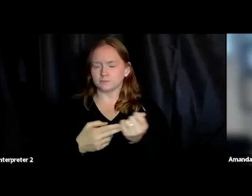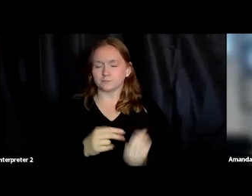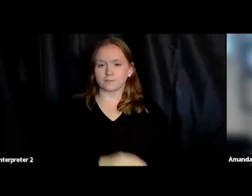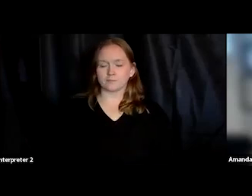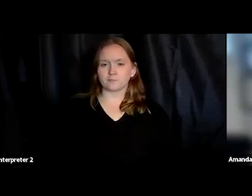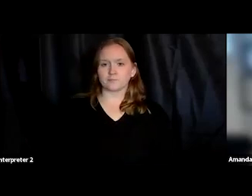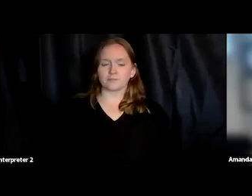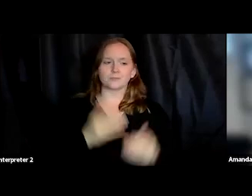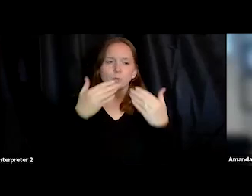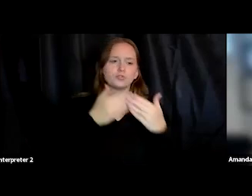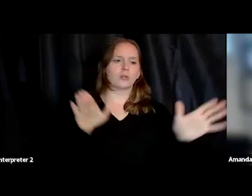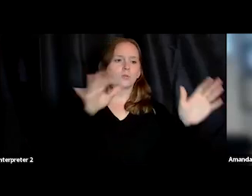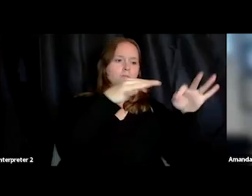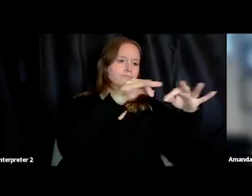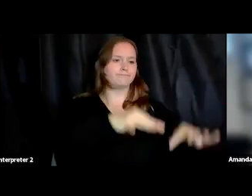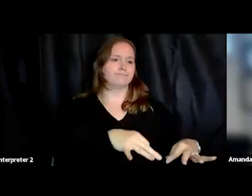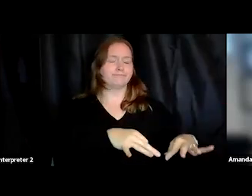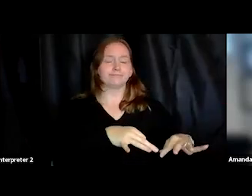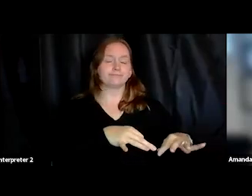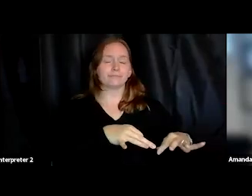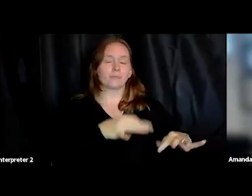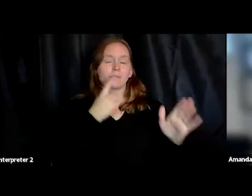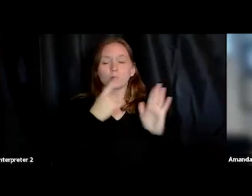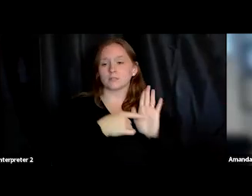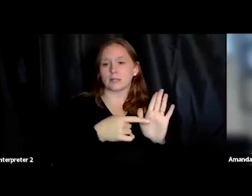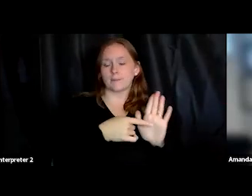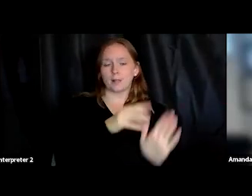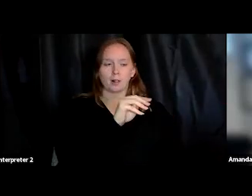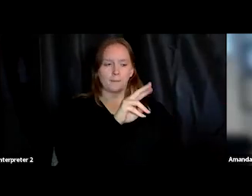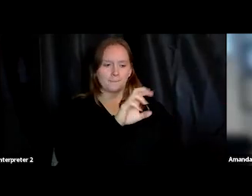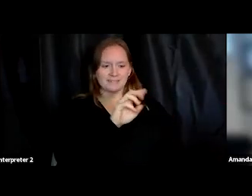like Mr. Smith doesn't like going out into public.